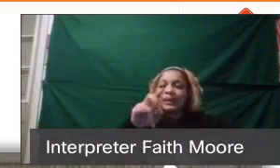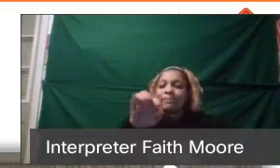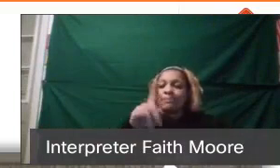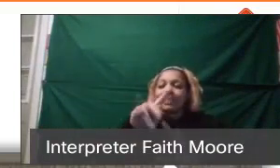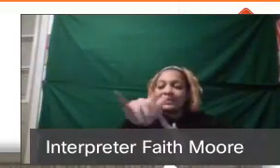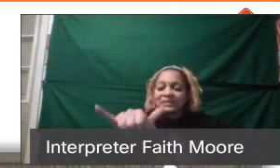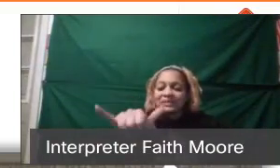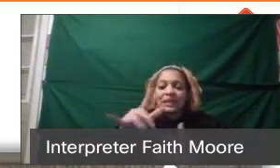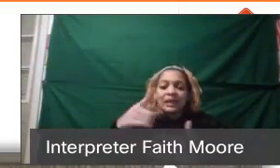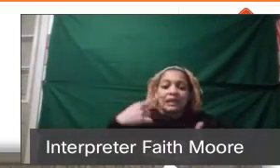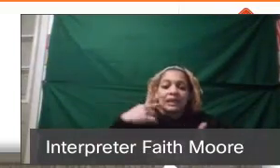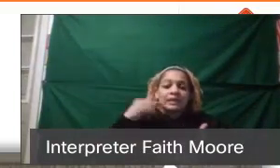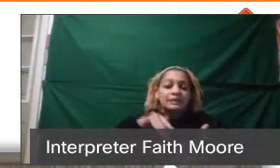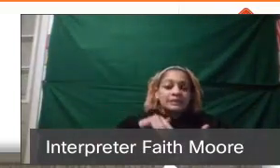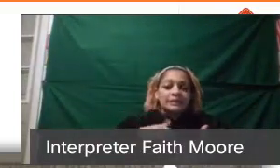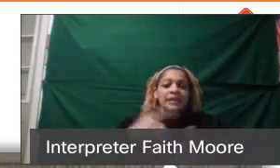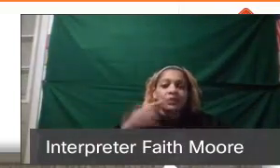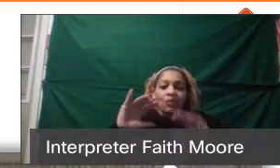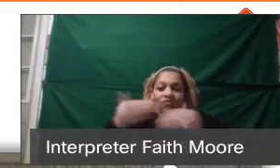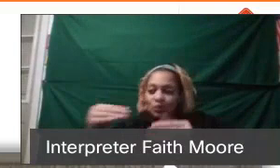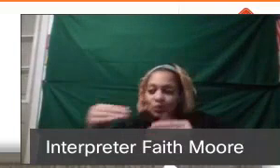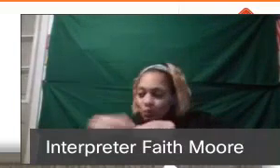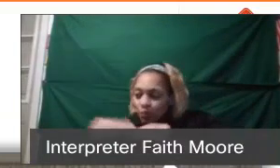It was focused more on how do you connect.